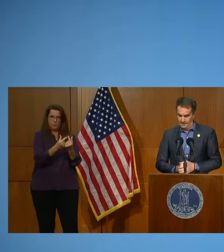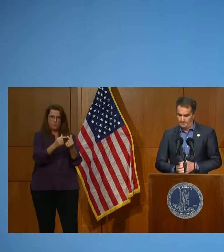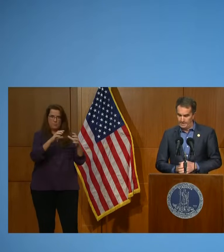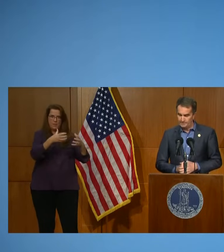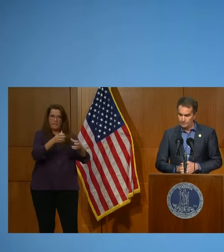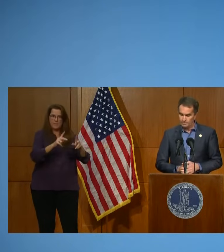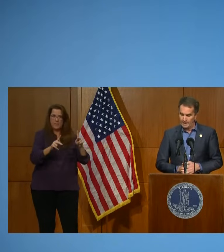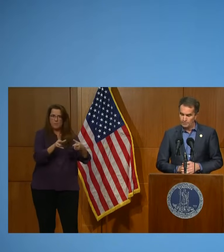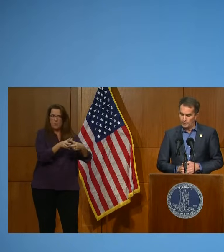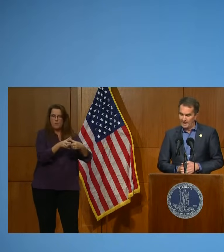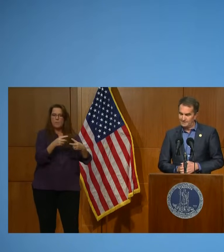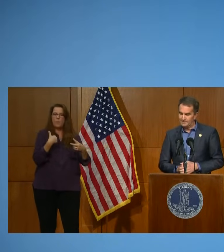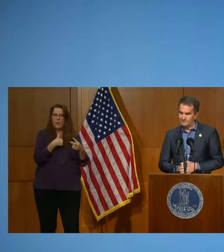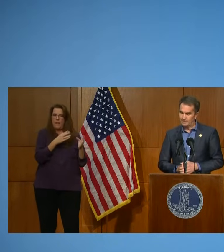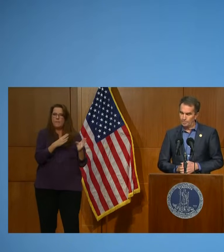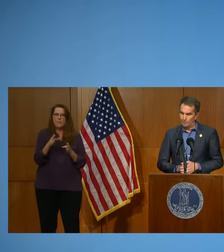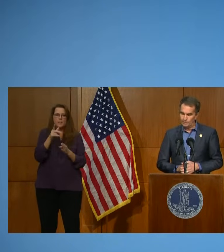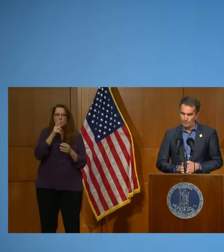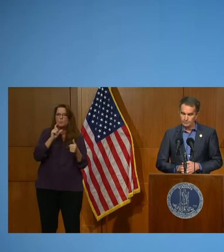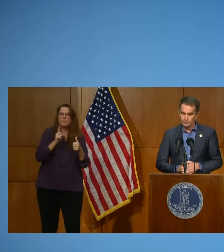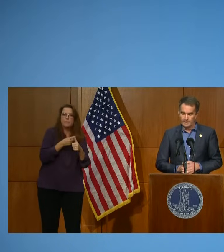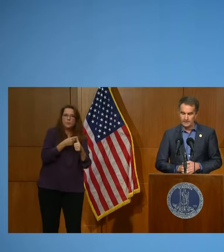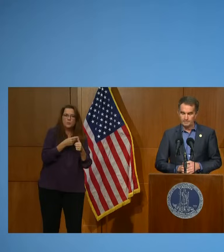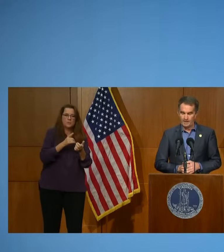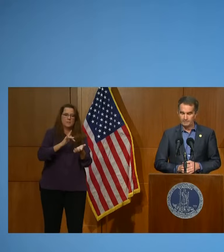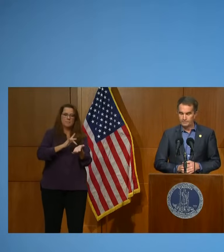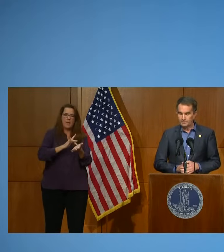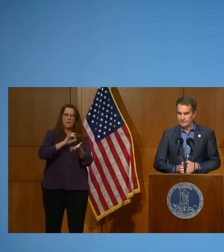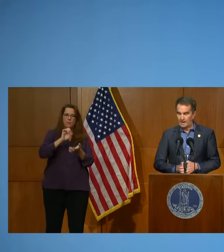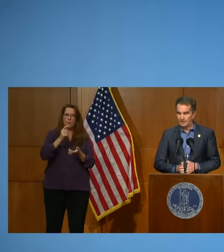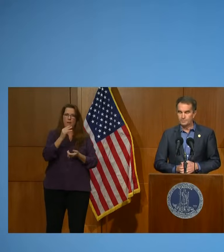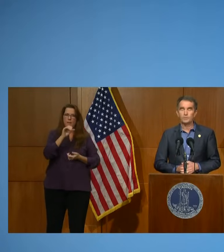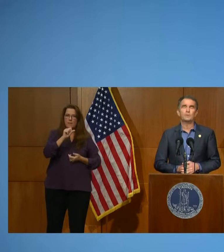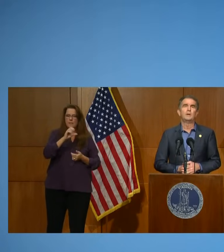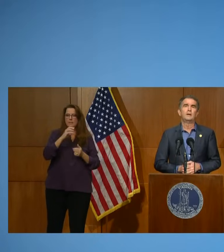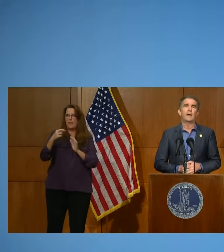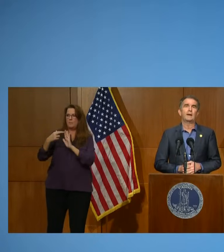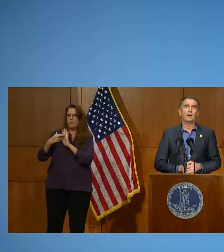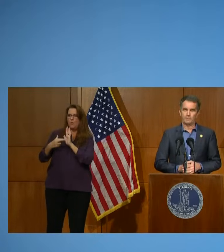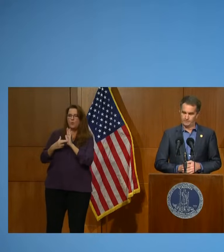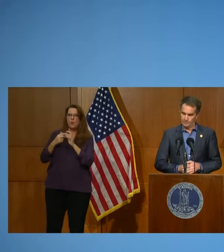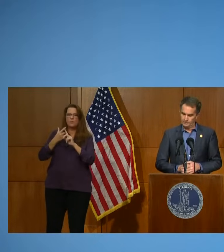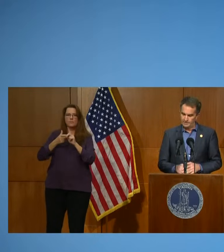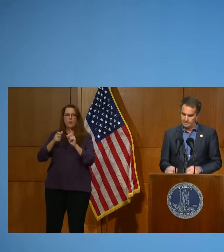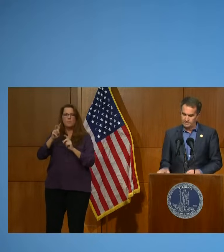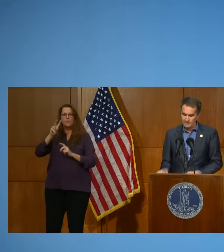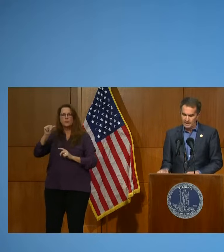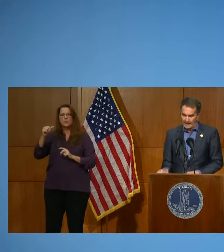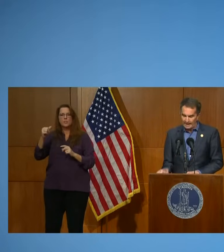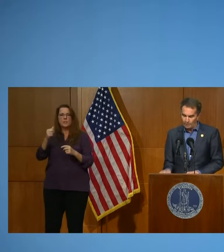PRIORITY GROUP. WE HAVE PLANS IN PLACE FOR DETERMINING WHO GOES FIRST BASED ON MEDICAL